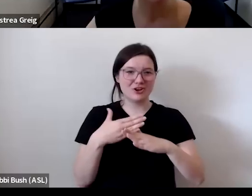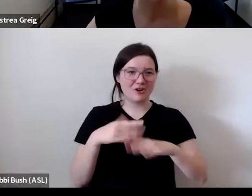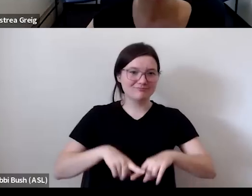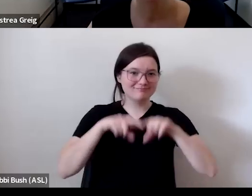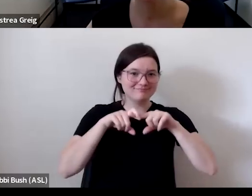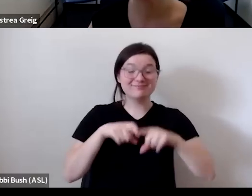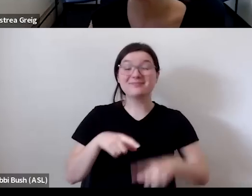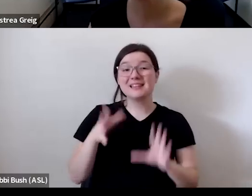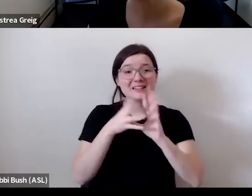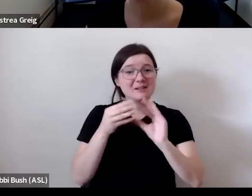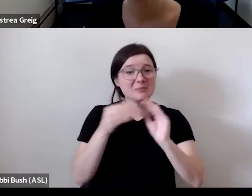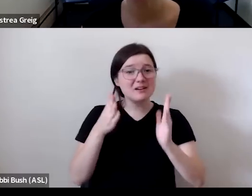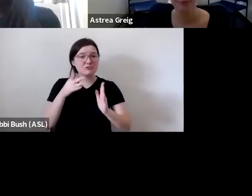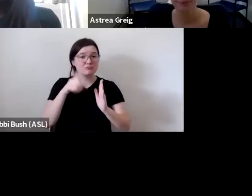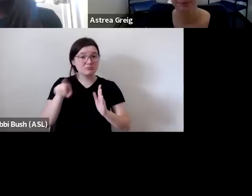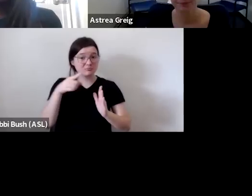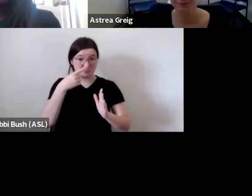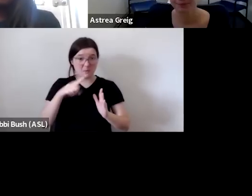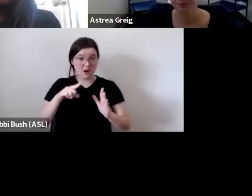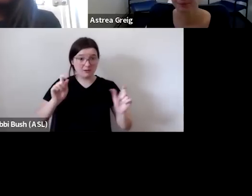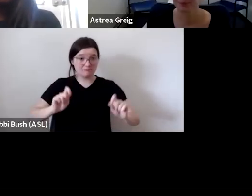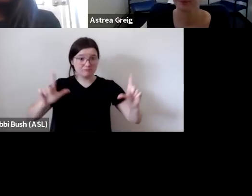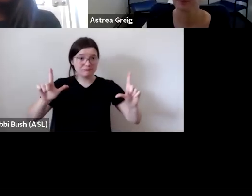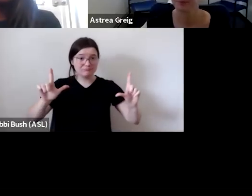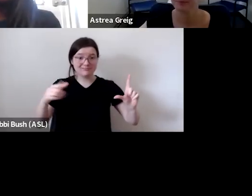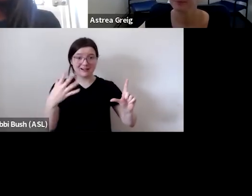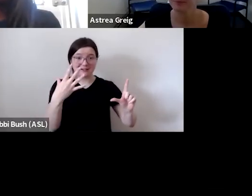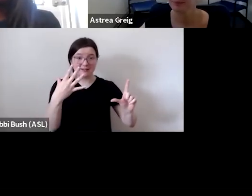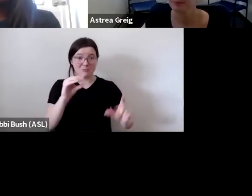try to answer some of the questions.